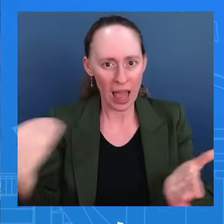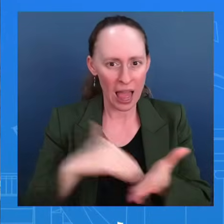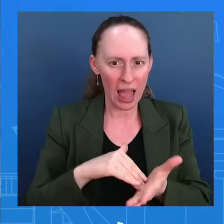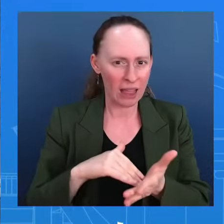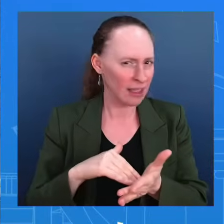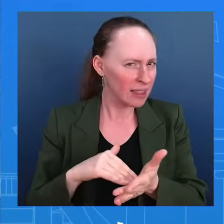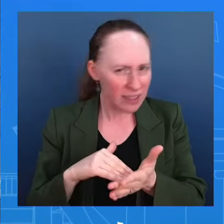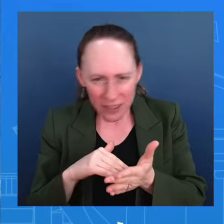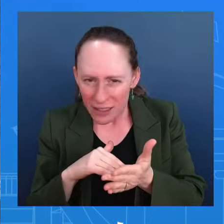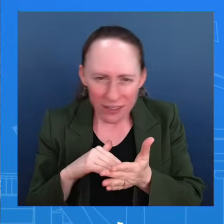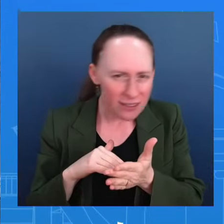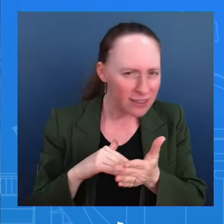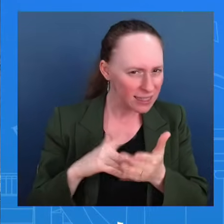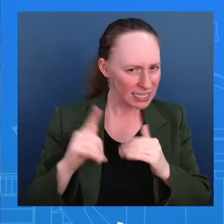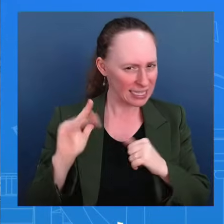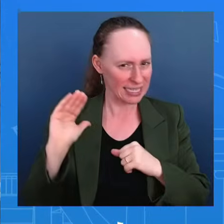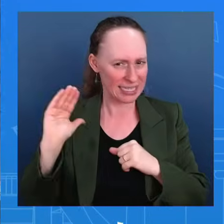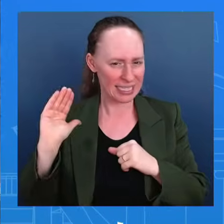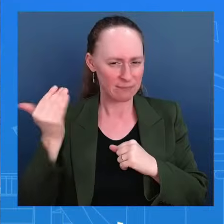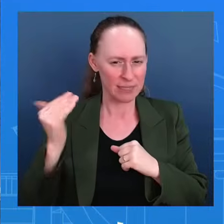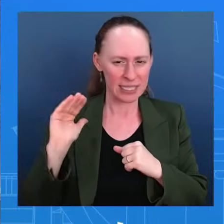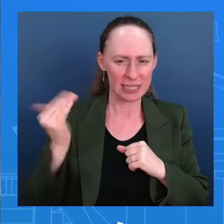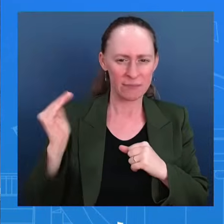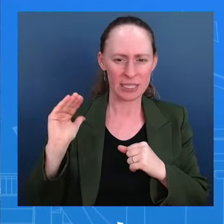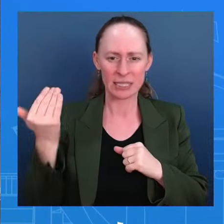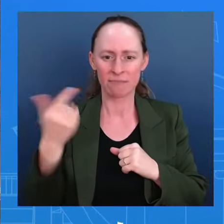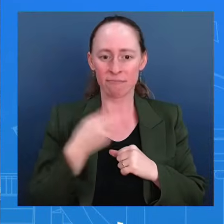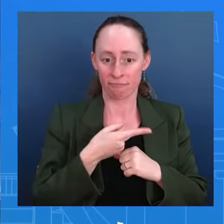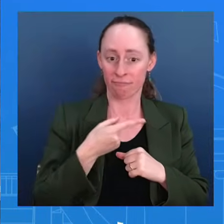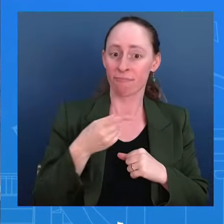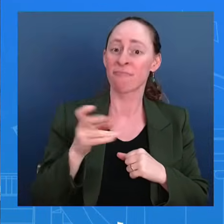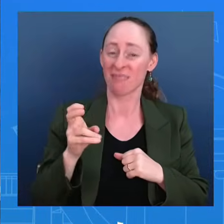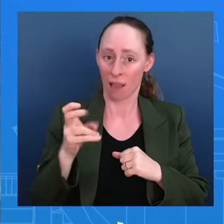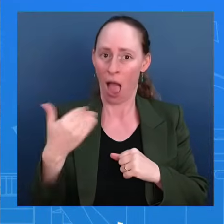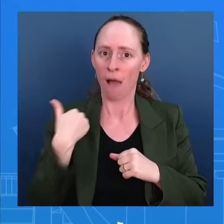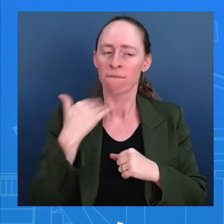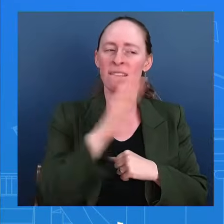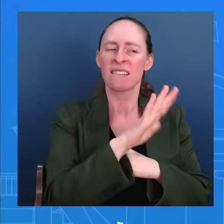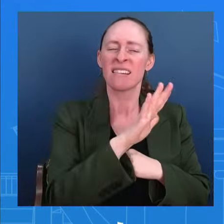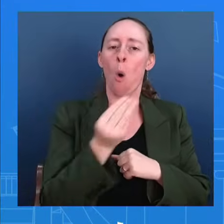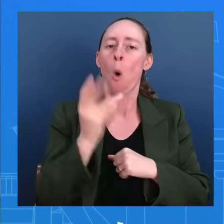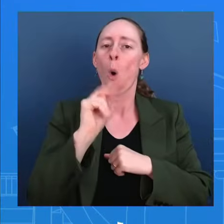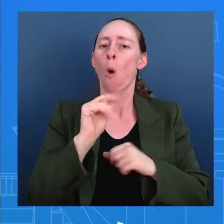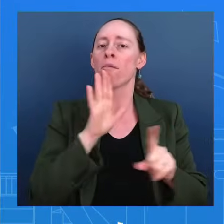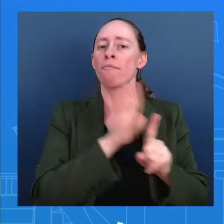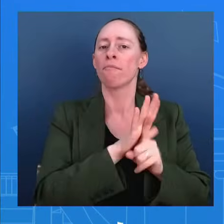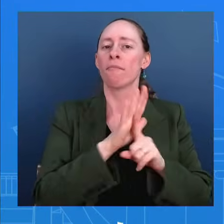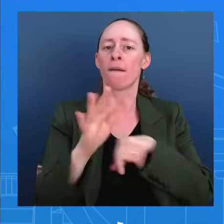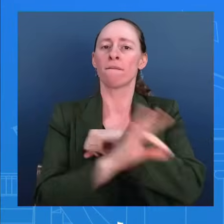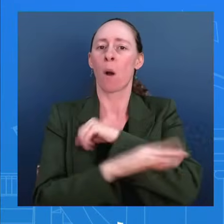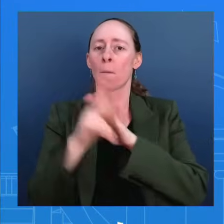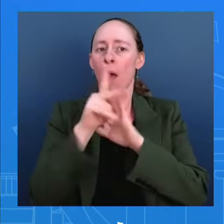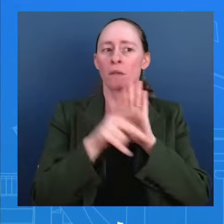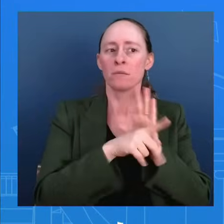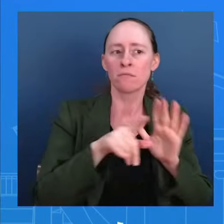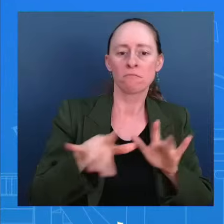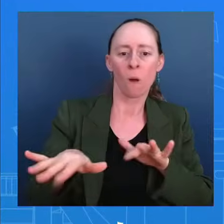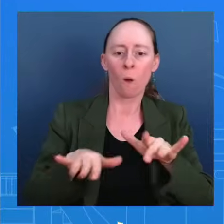while campaigning for president against -- Ms. Jean-Pierre: Yeah. The Press: -- the incumbent administration? Ms. Jean-Pierre: And so, look, I'm going to give you the same answer that I give to Aamer here,